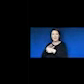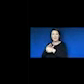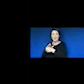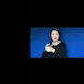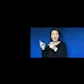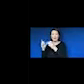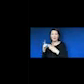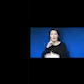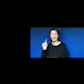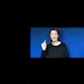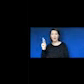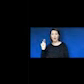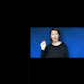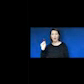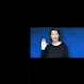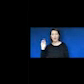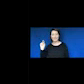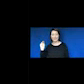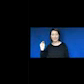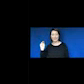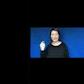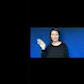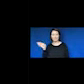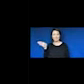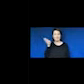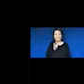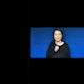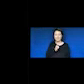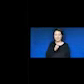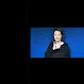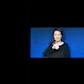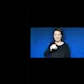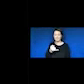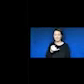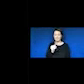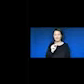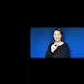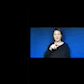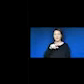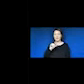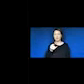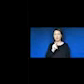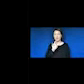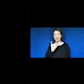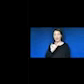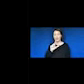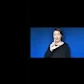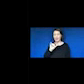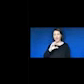grant with VCU. I am Jenny Lichte, I work for Transcen and I'm a employment consultant.